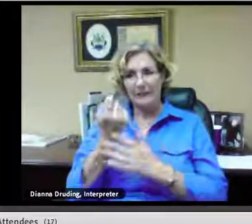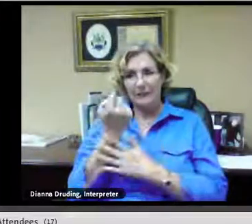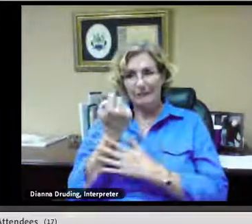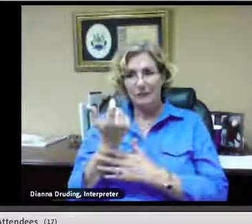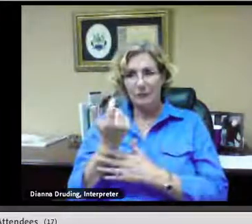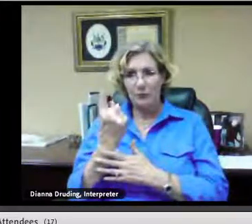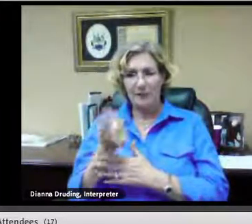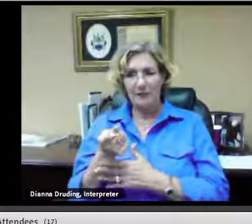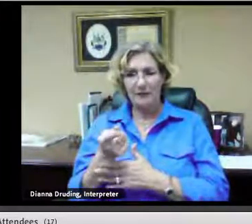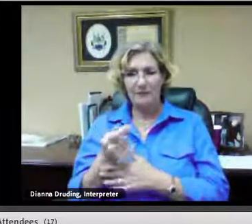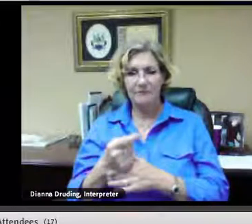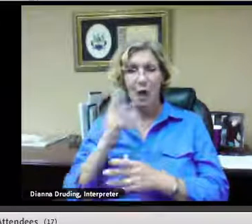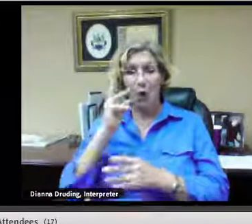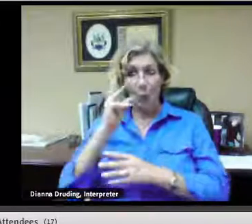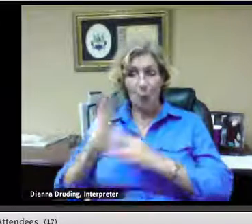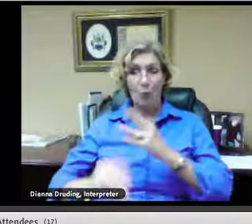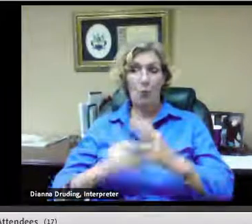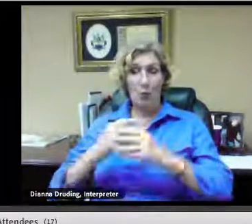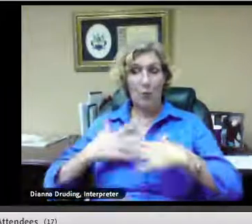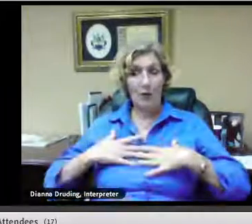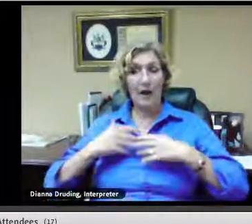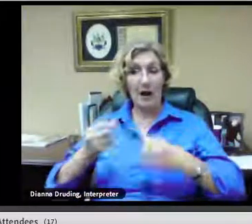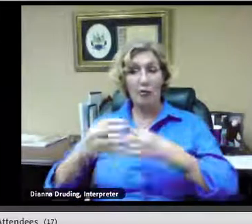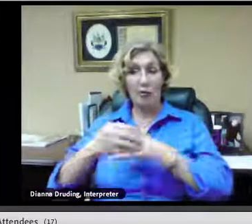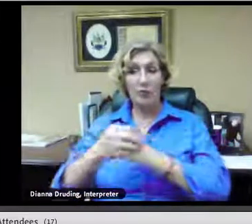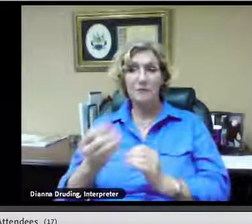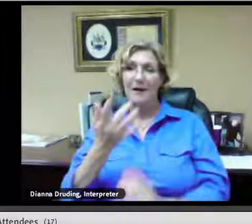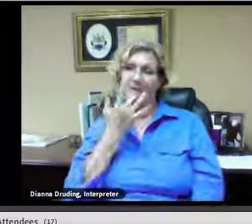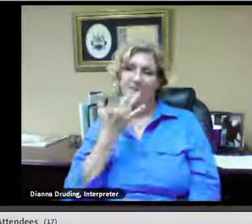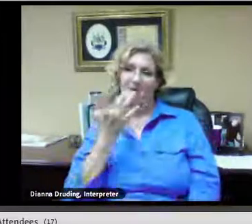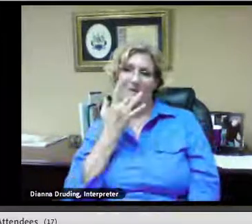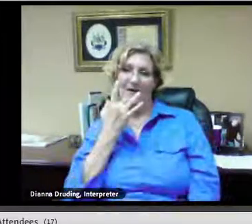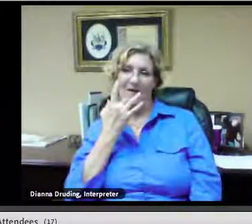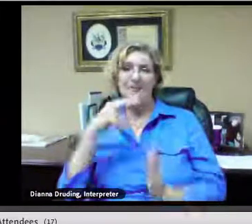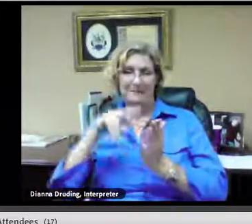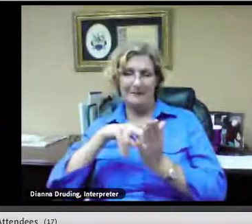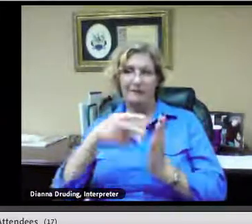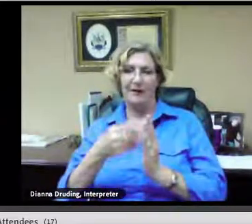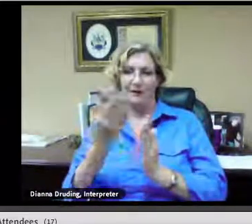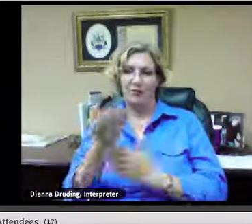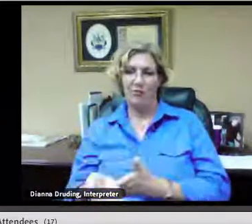how this really impacts and how we frame the idea of disability. Okay?